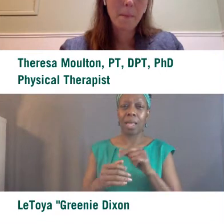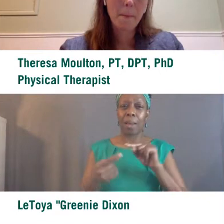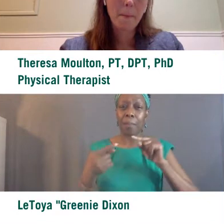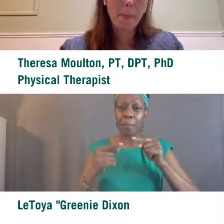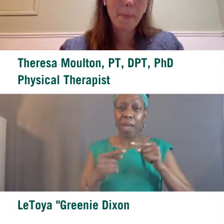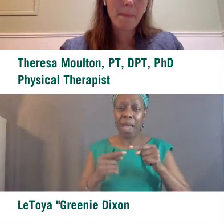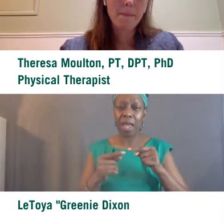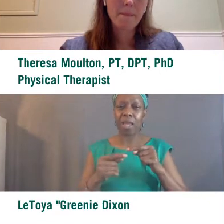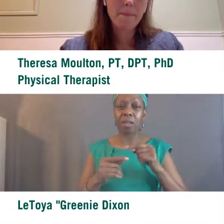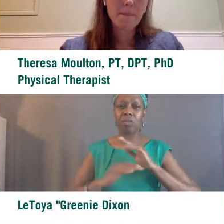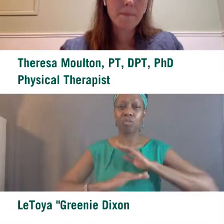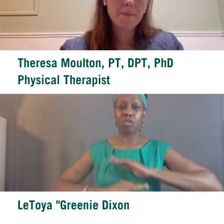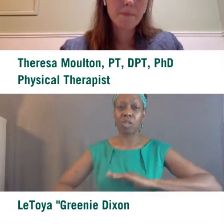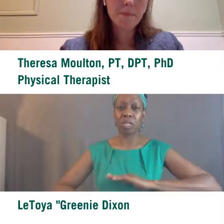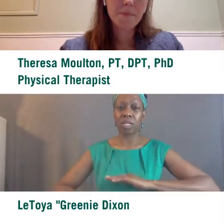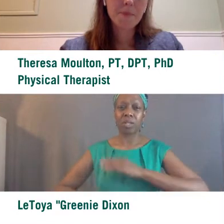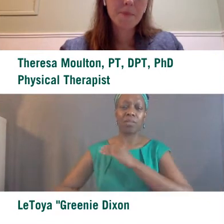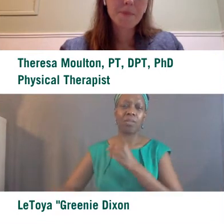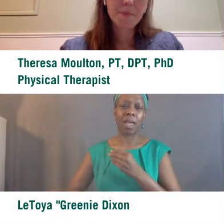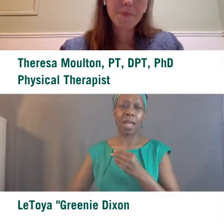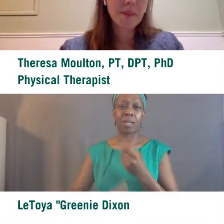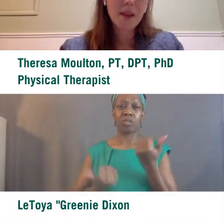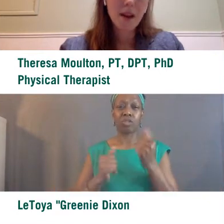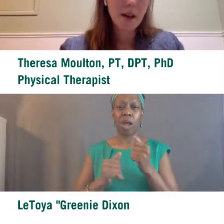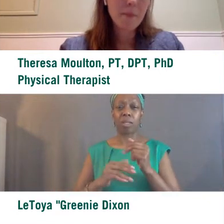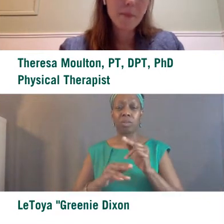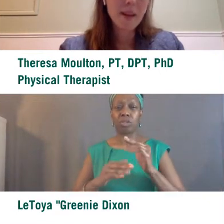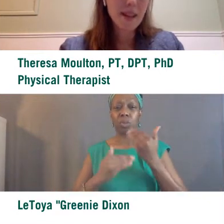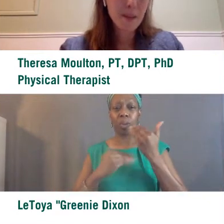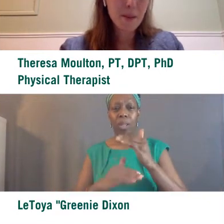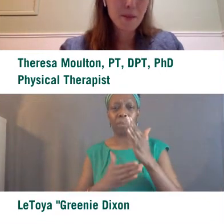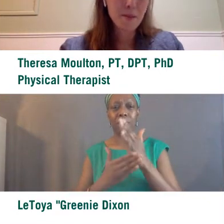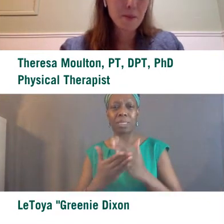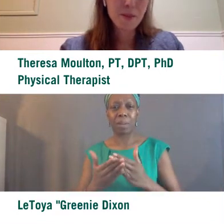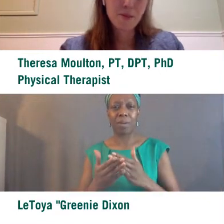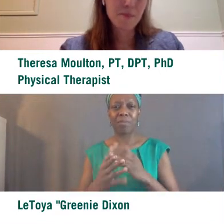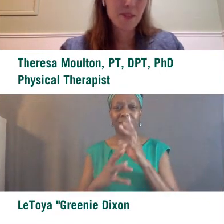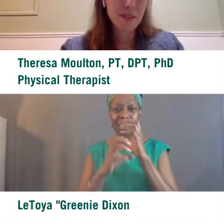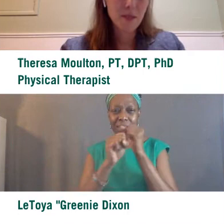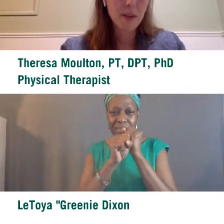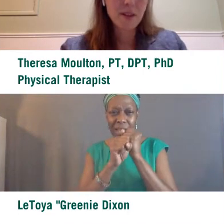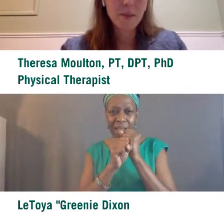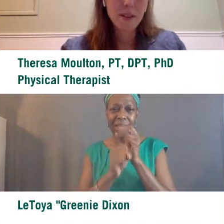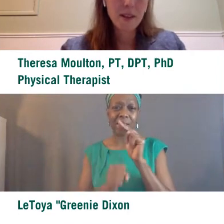And Theresa, you may have other thoughts on that. My comment was just going to be,